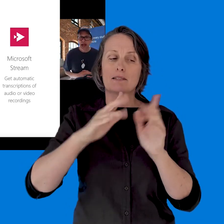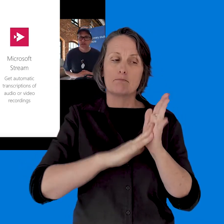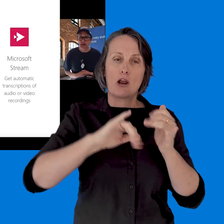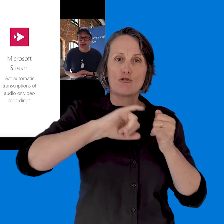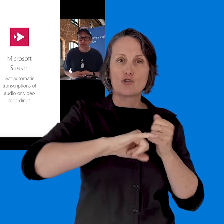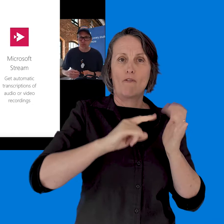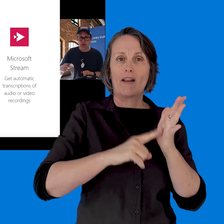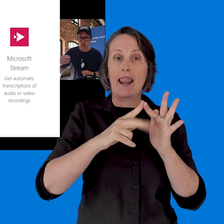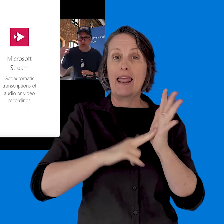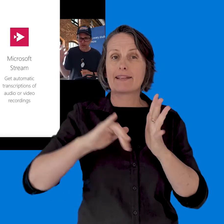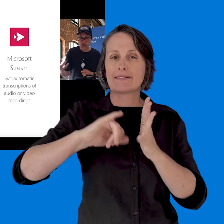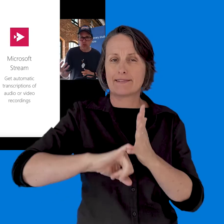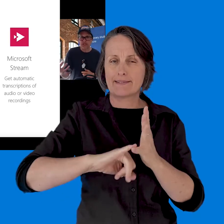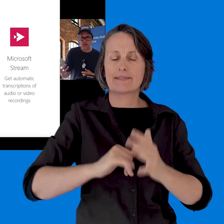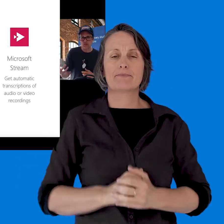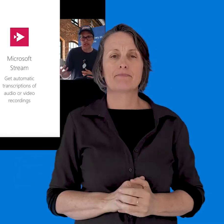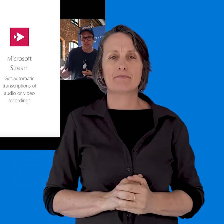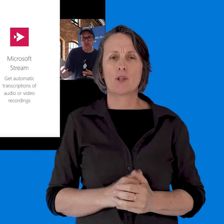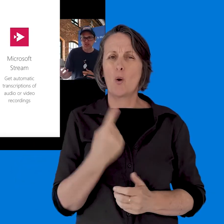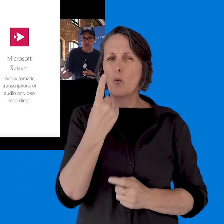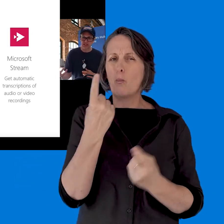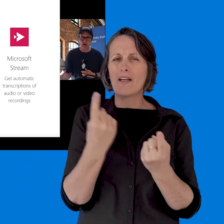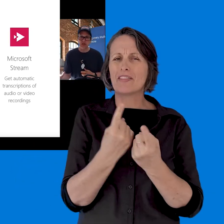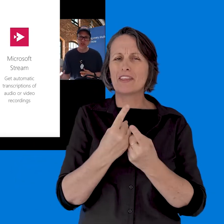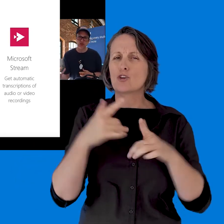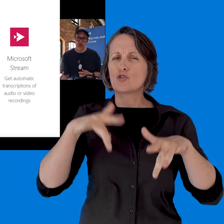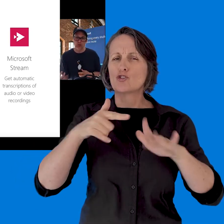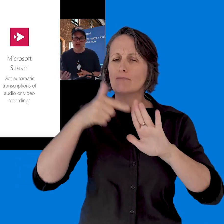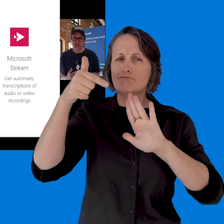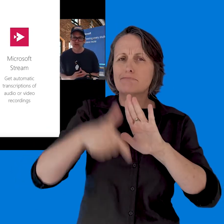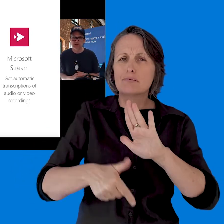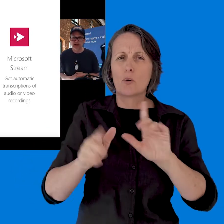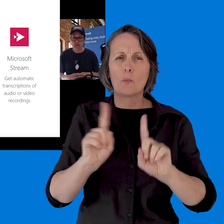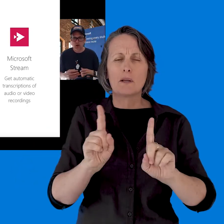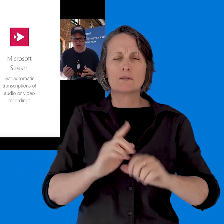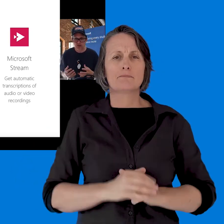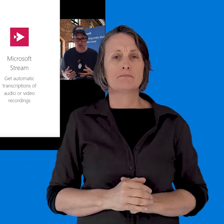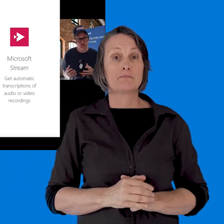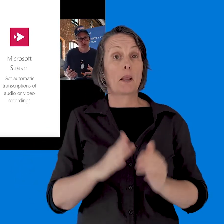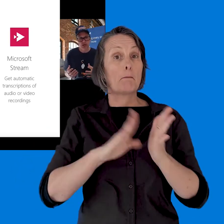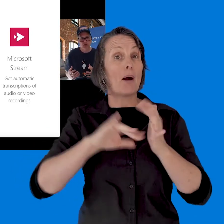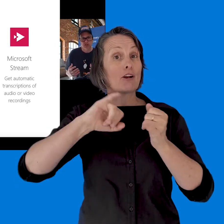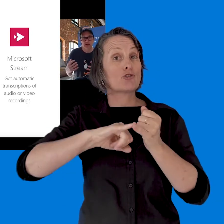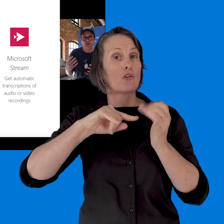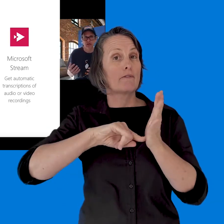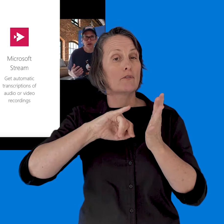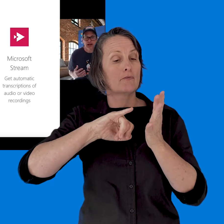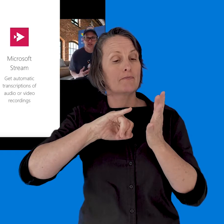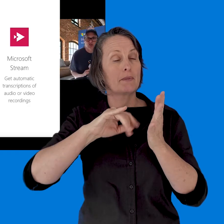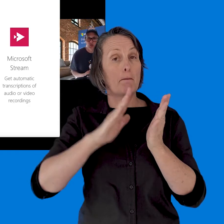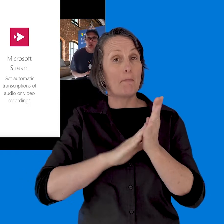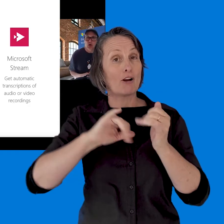And then one thing that we didn't really delve into too much is the fact that Microsoft Stream, which is our video housing tool,